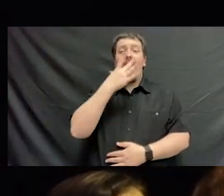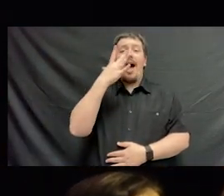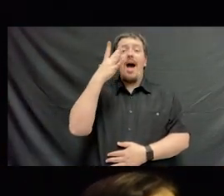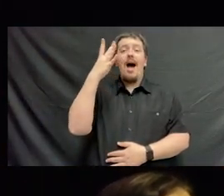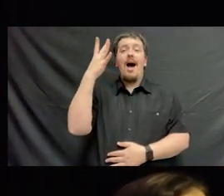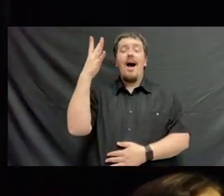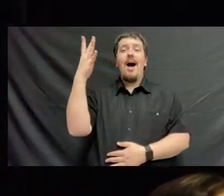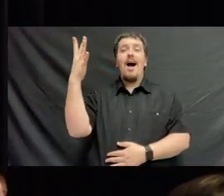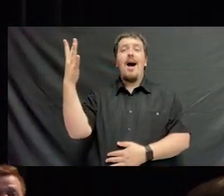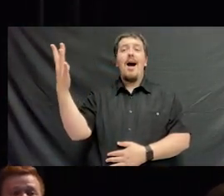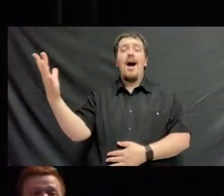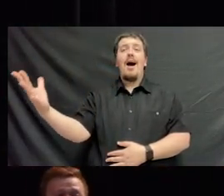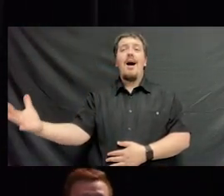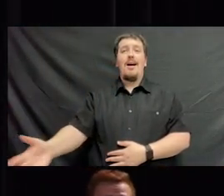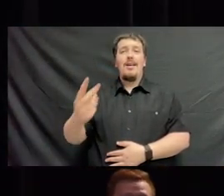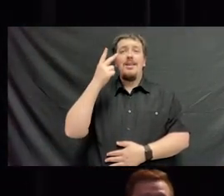See the light